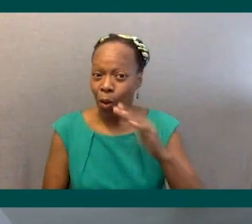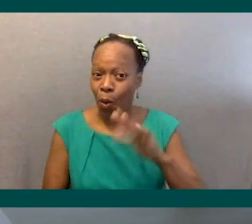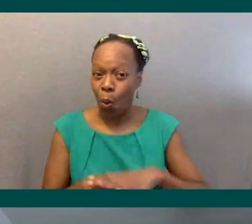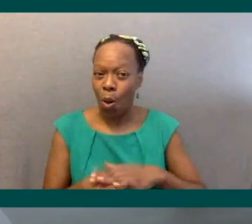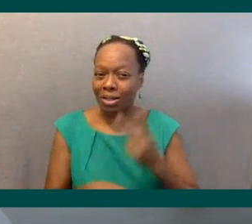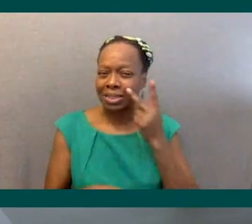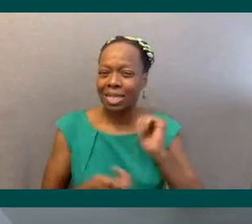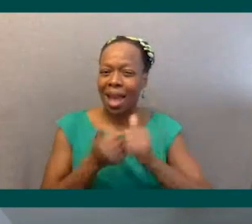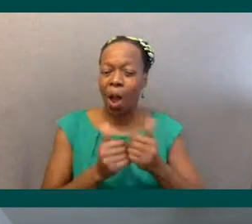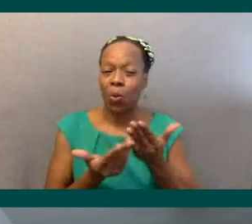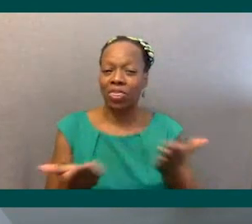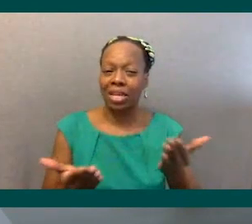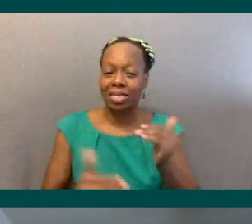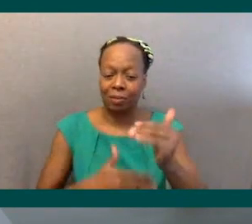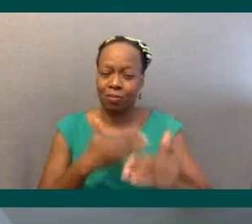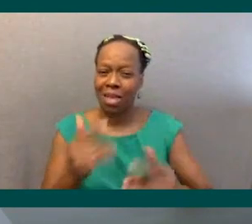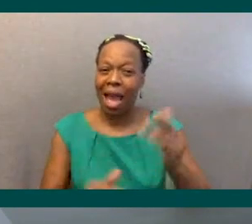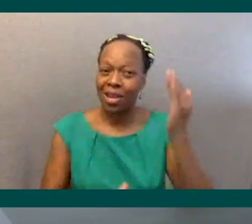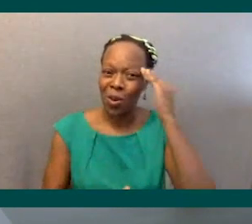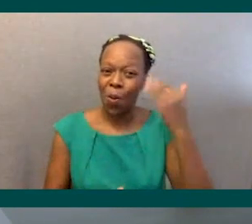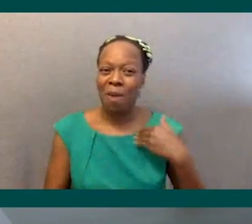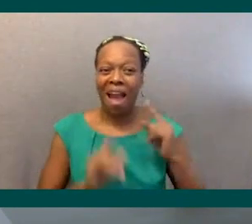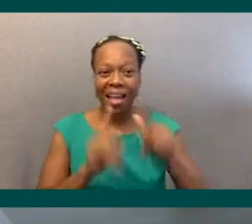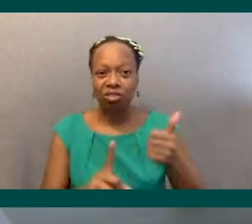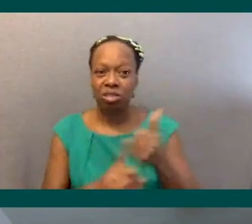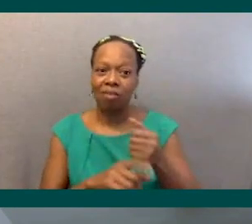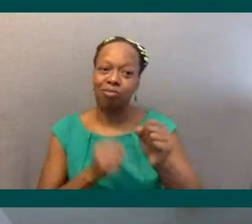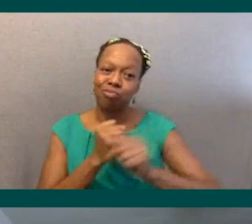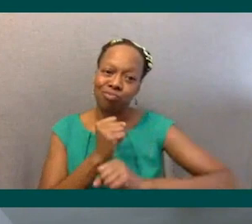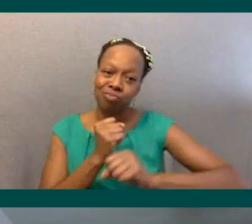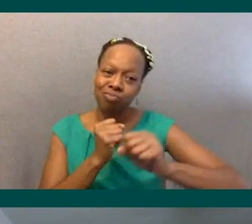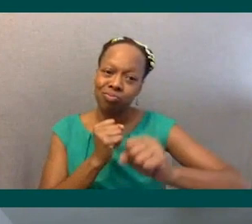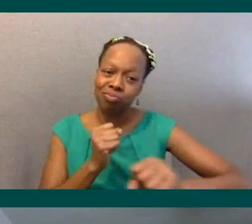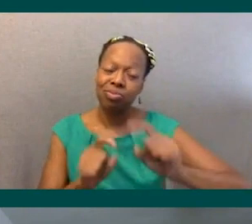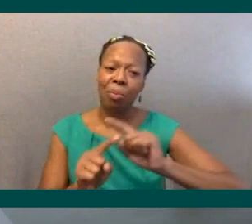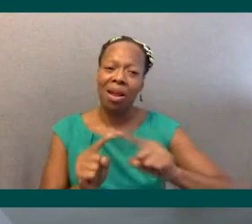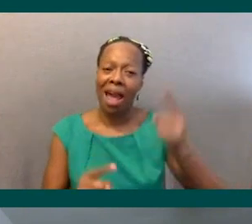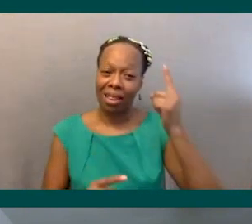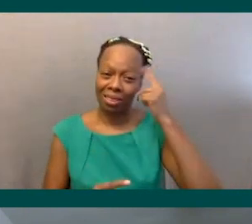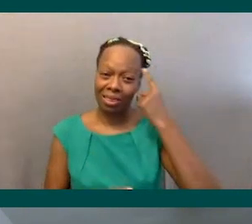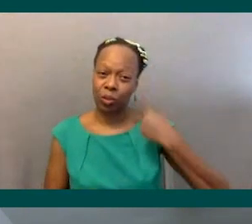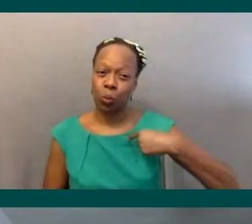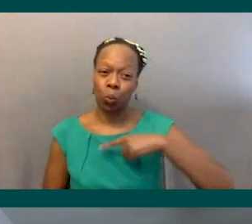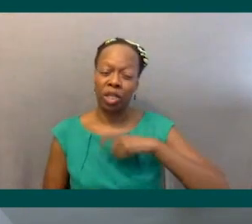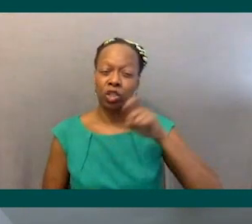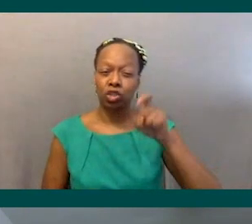I know it's a long answer, but I think we should, from time to time seeing these kids